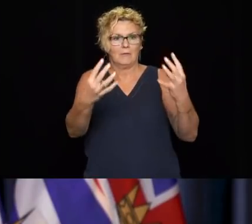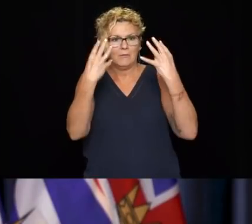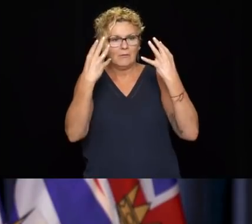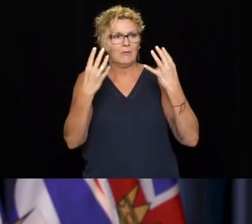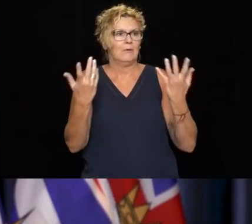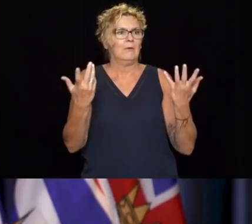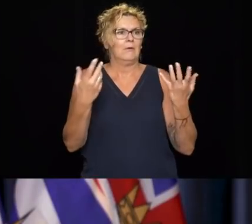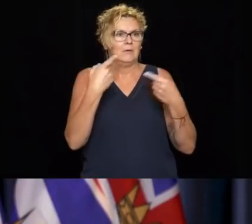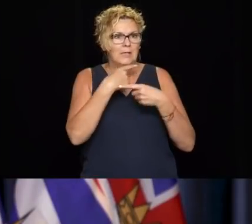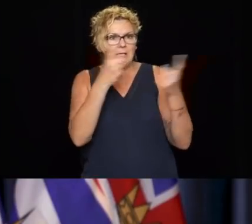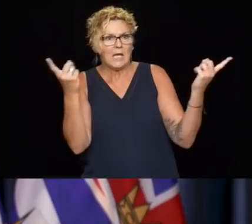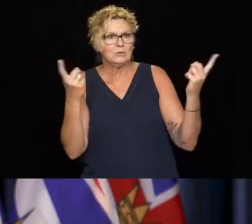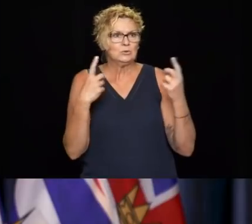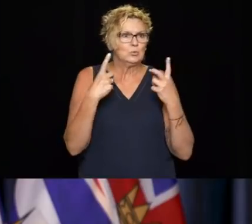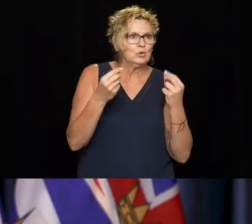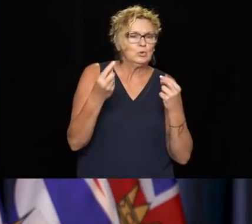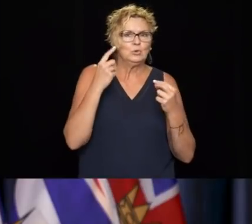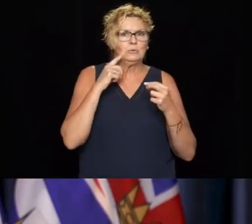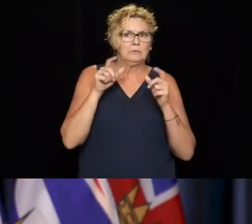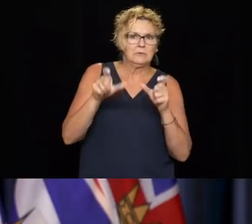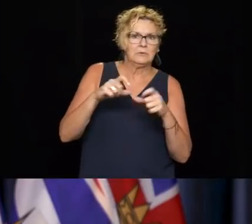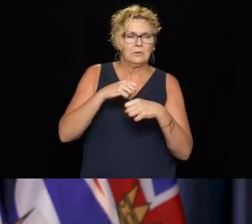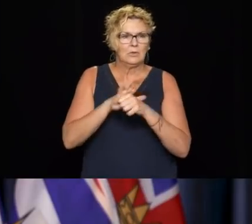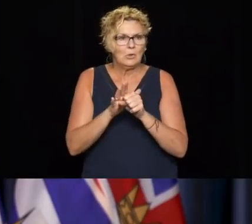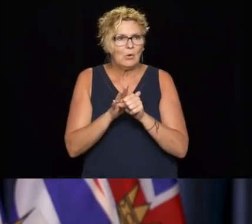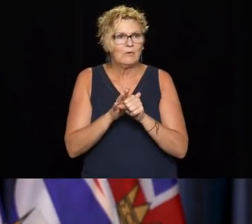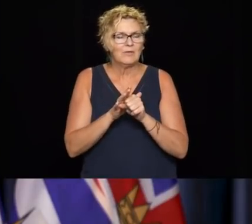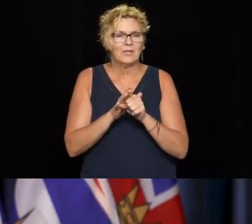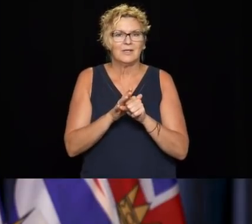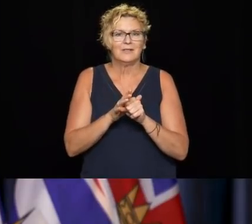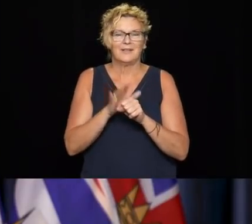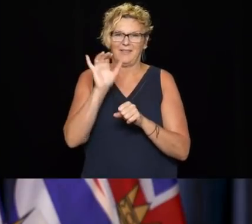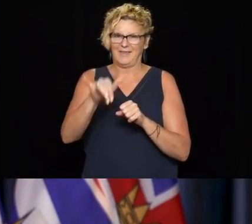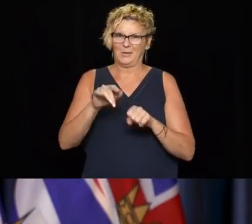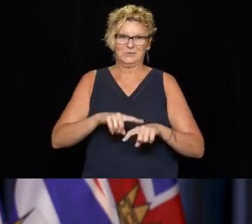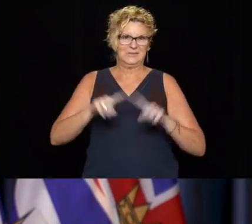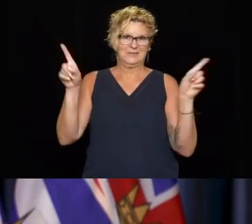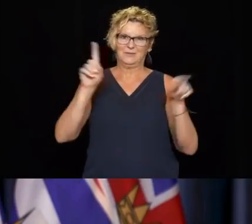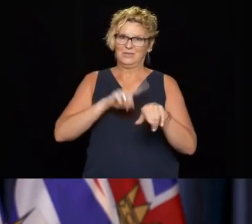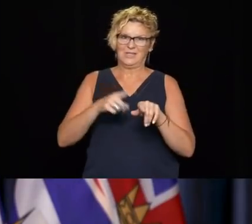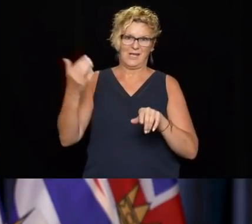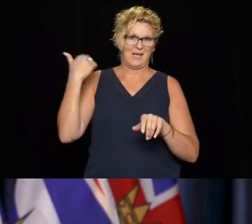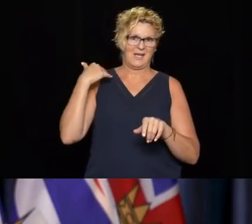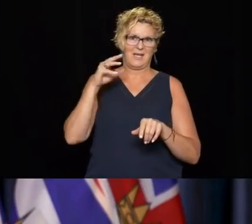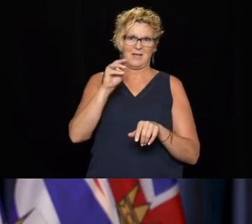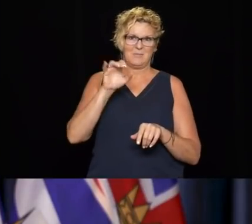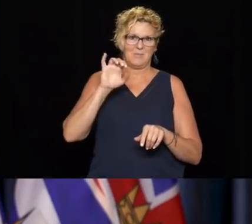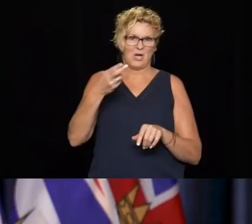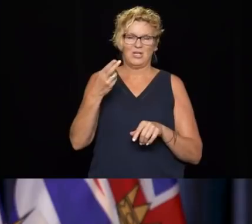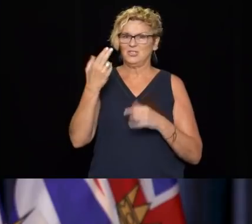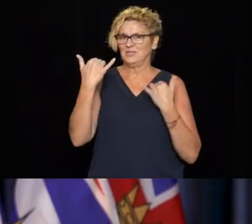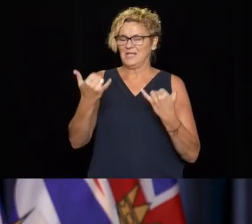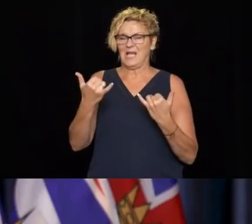and filmed -- filled with others to make the announcement we were in fact in a global pandemic and that we were taking extraordinary